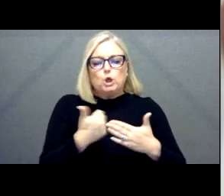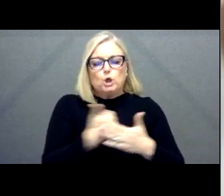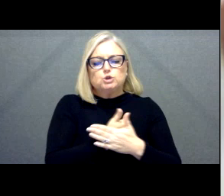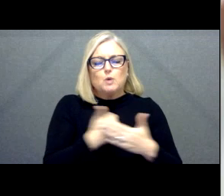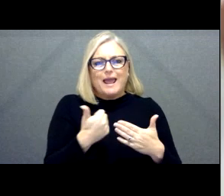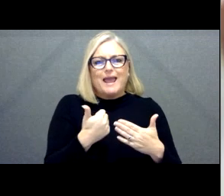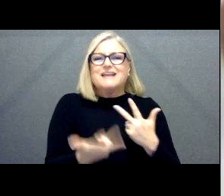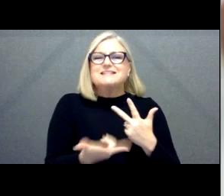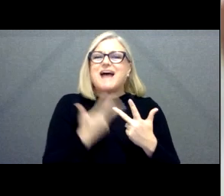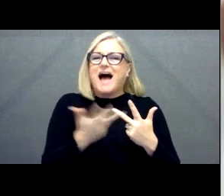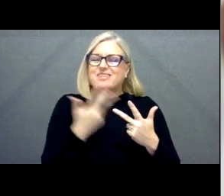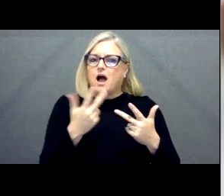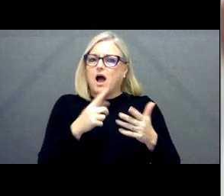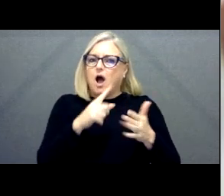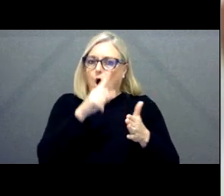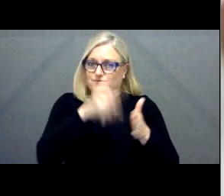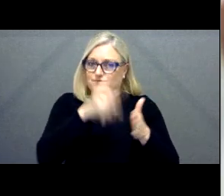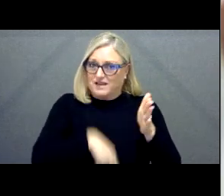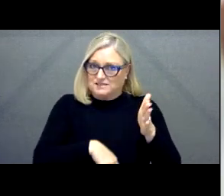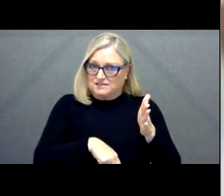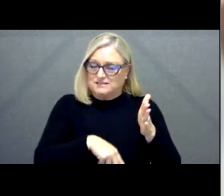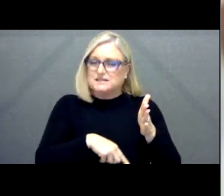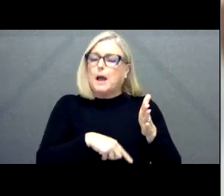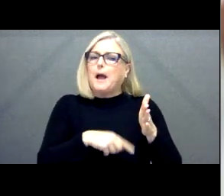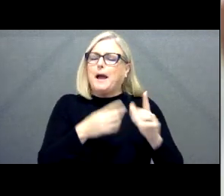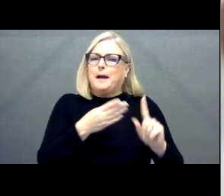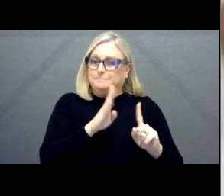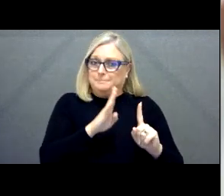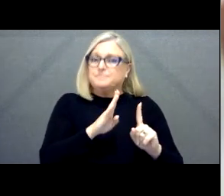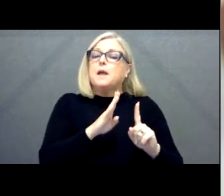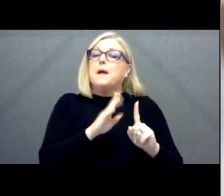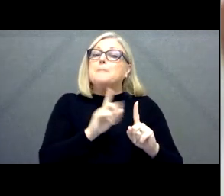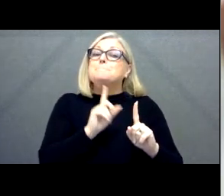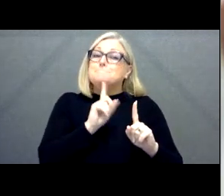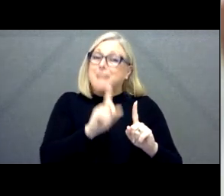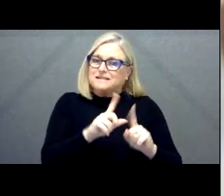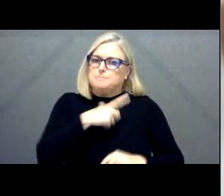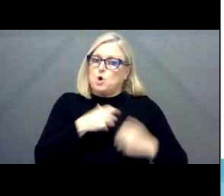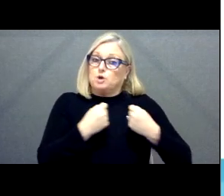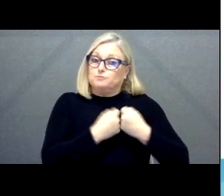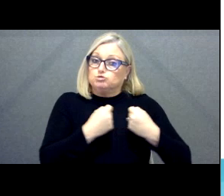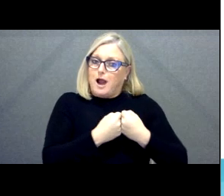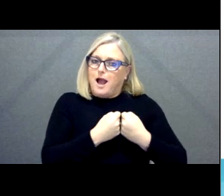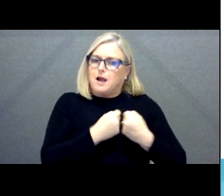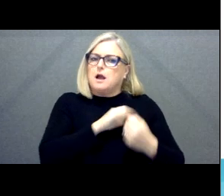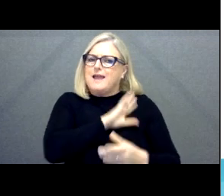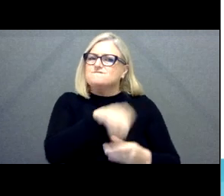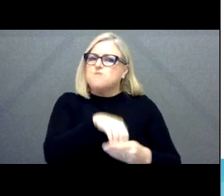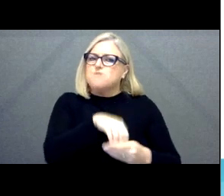looking at offenses that um have been contributed to because of drug and alcohol issues so it's not